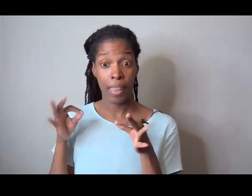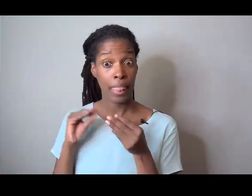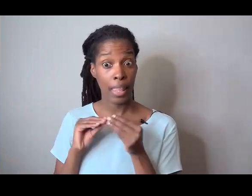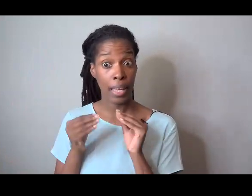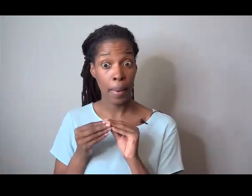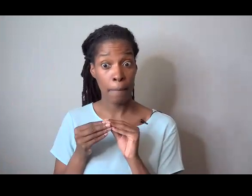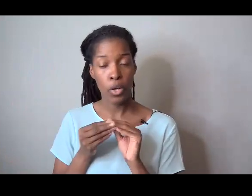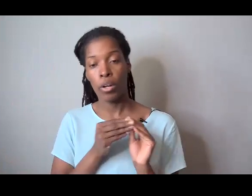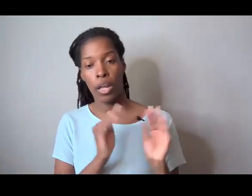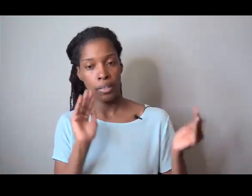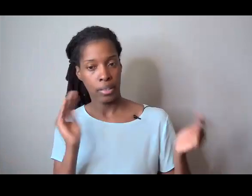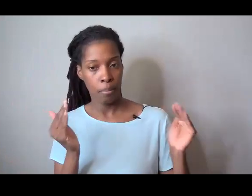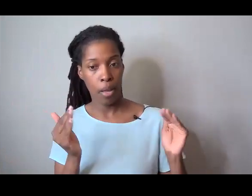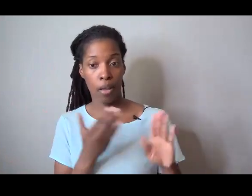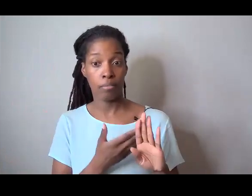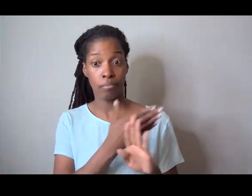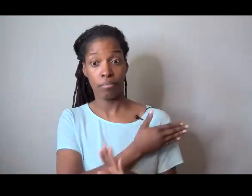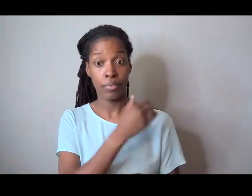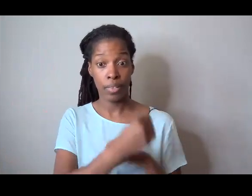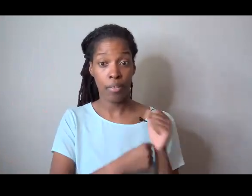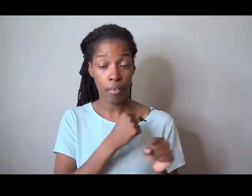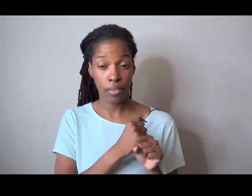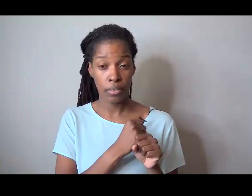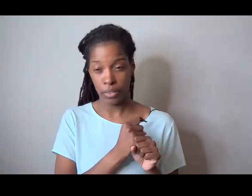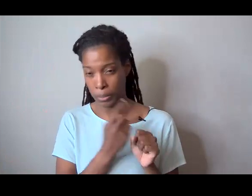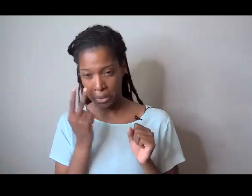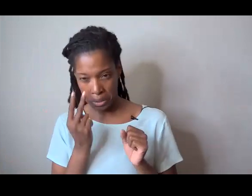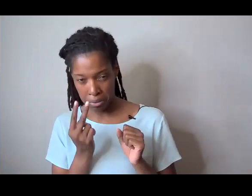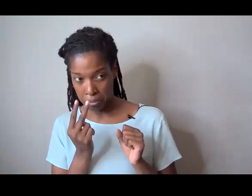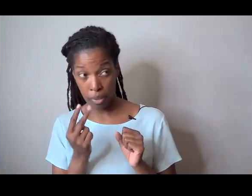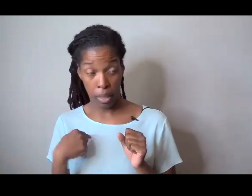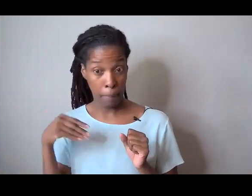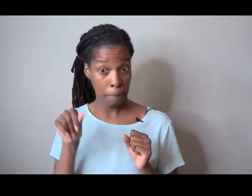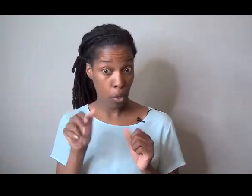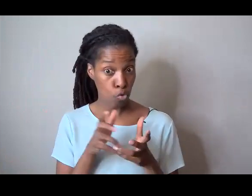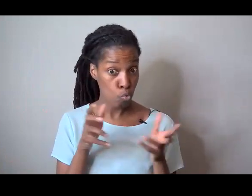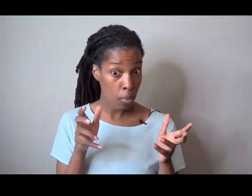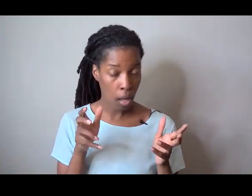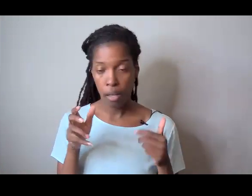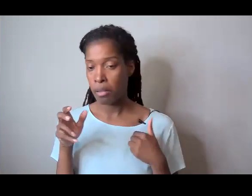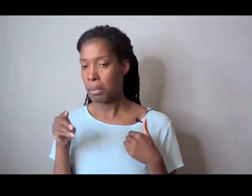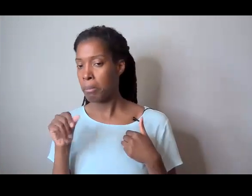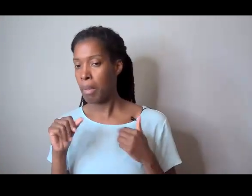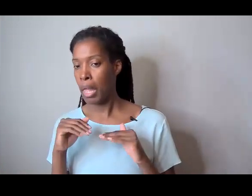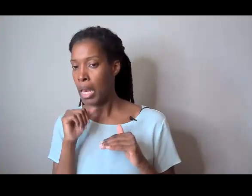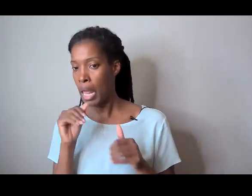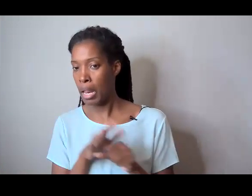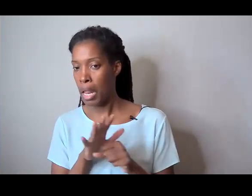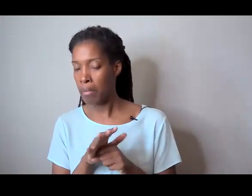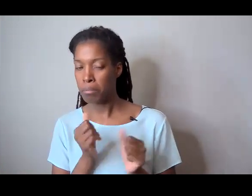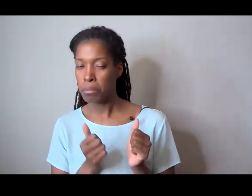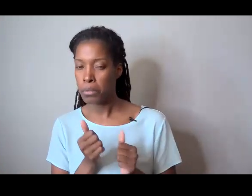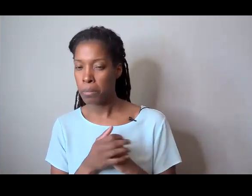the previous year to figure out if they paid you too little or too much. So how do you submit your business tax return?